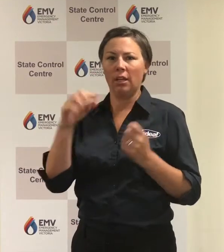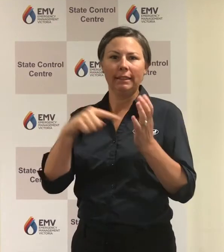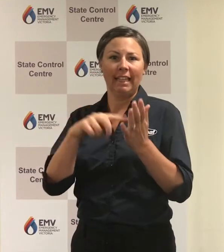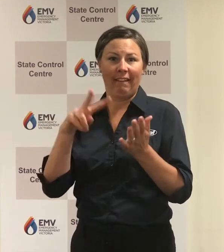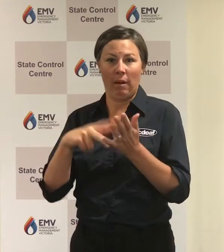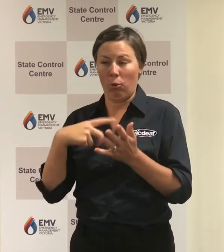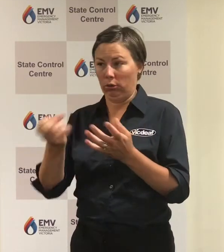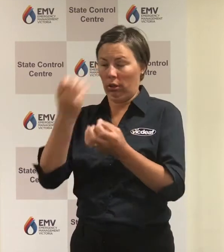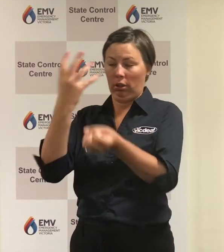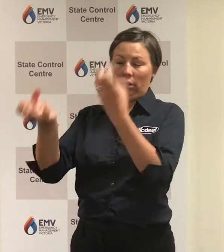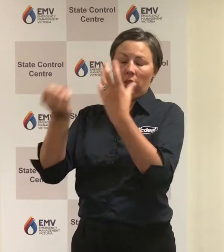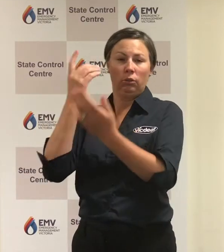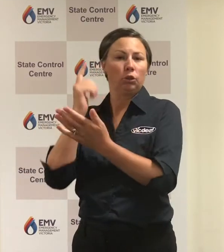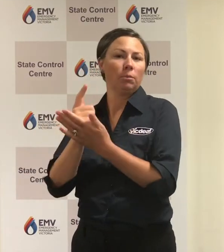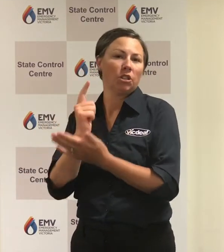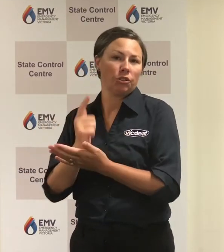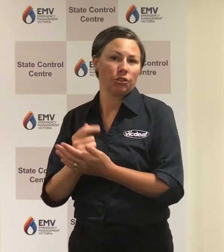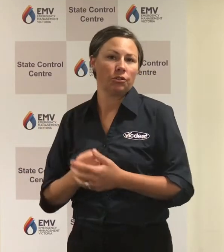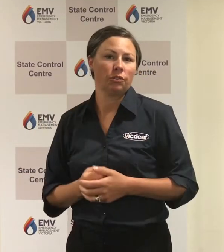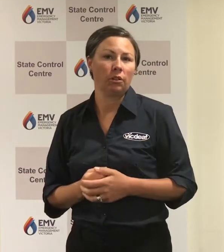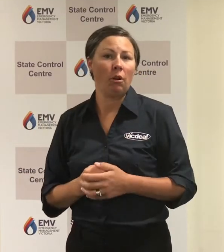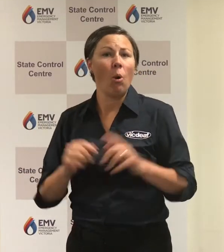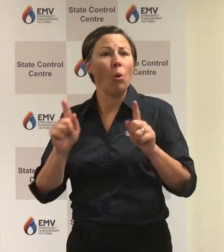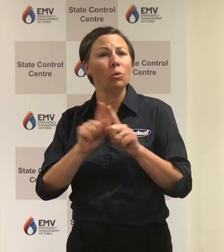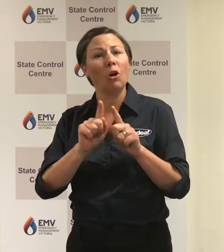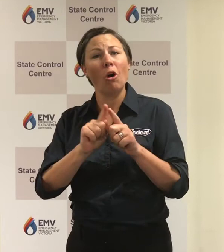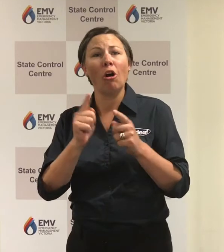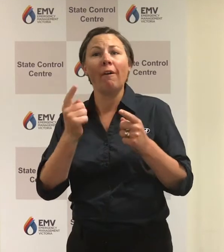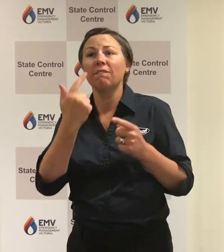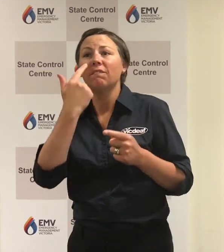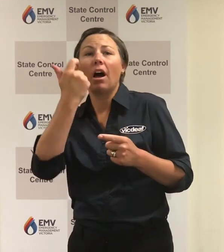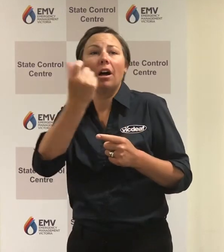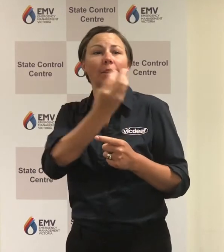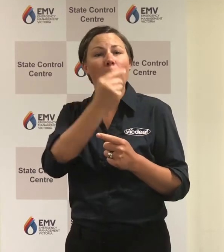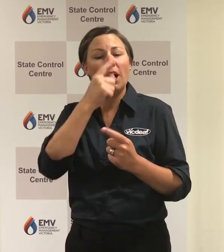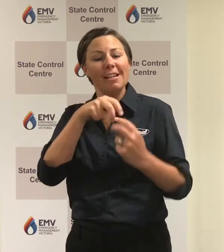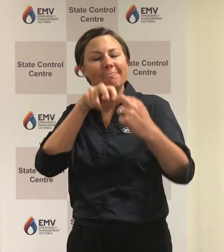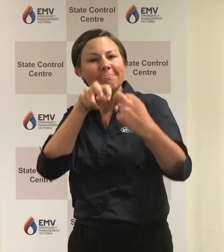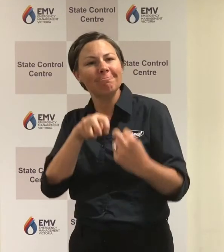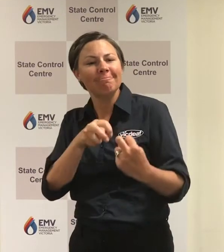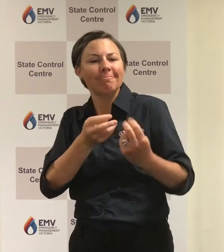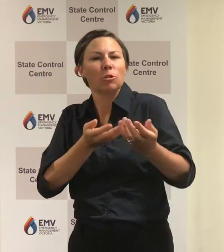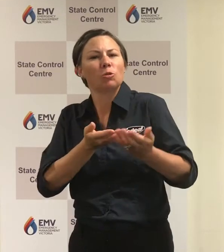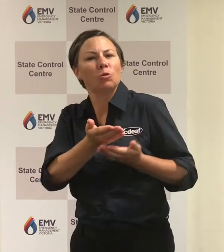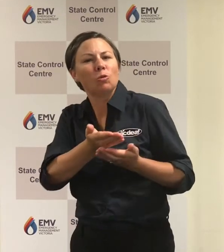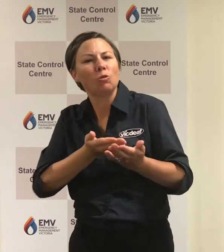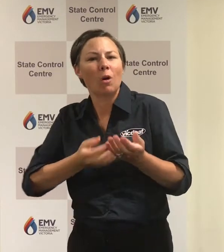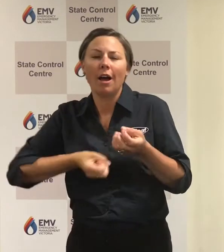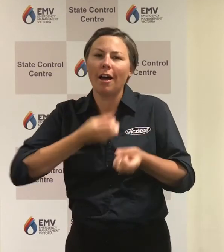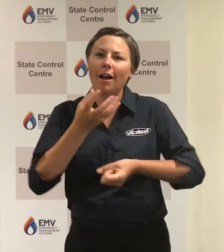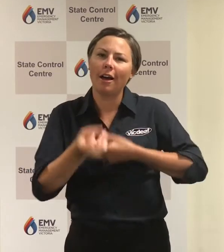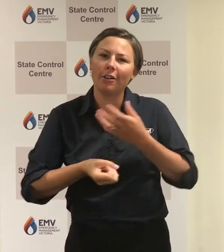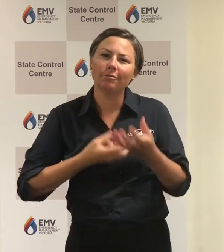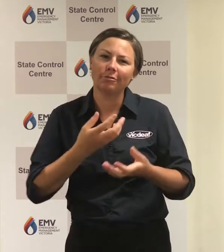Find someone who will understand to talk about it, and try and put it in the big picture.